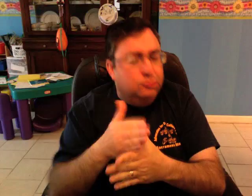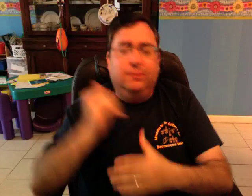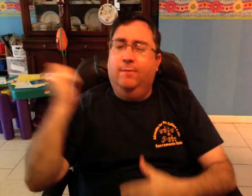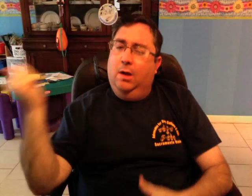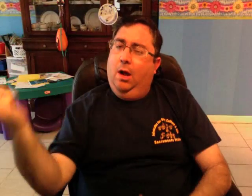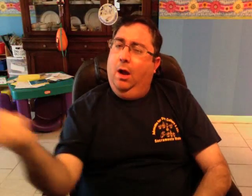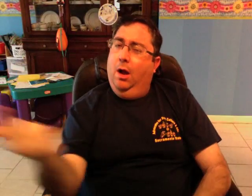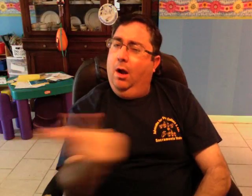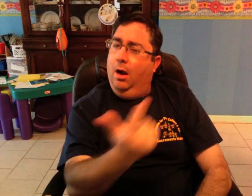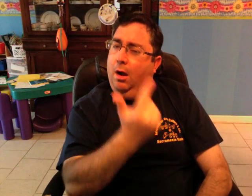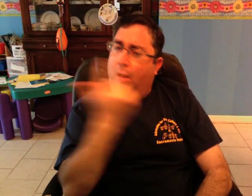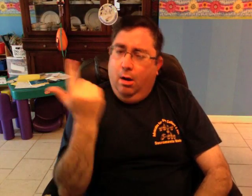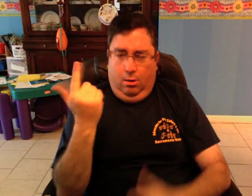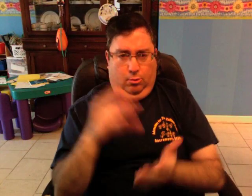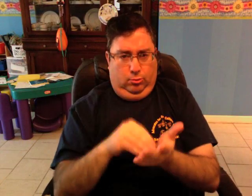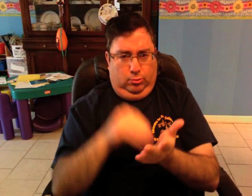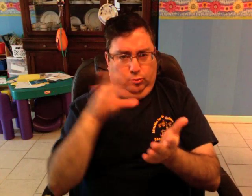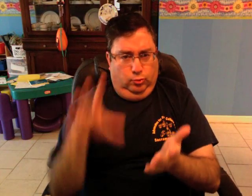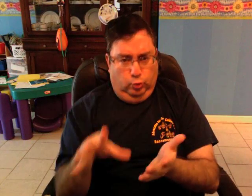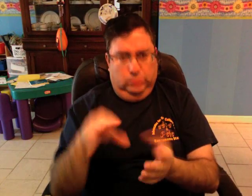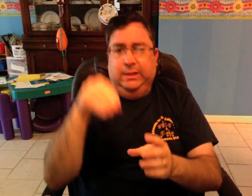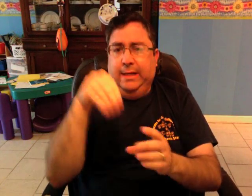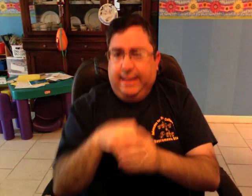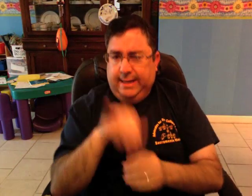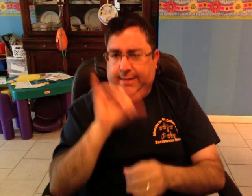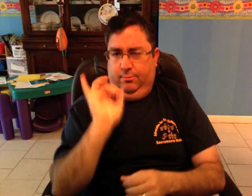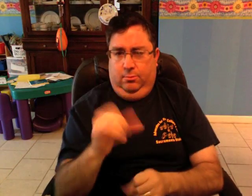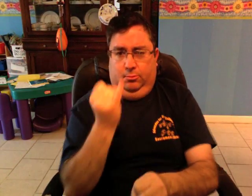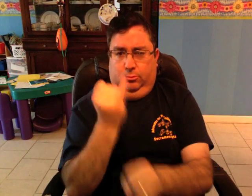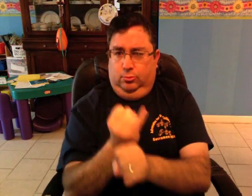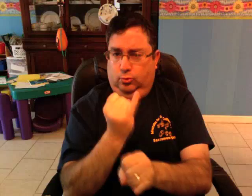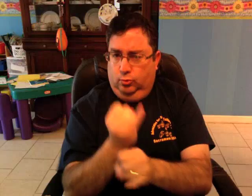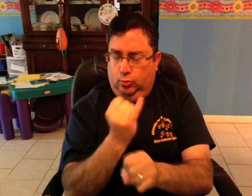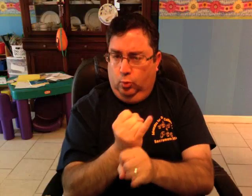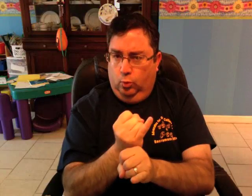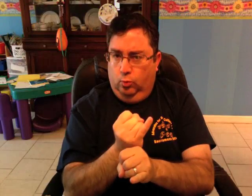of ALL students in the school for the Deaf.